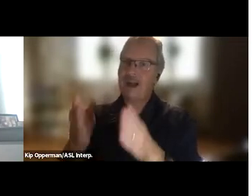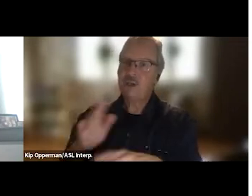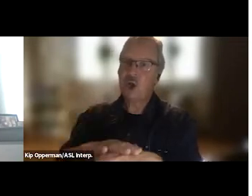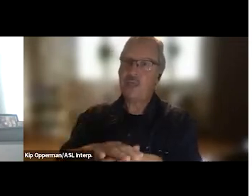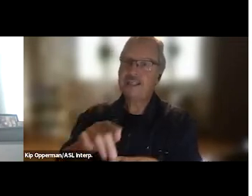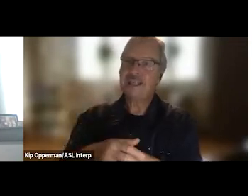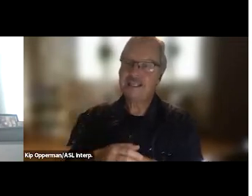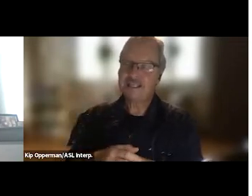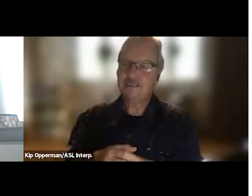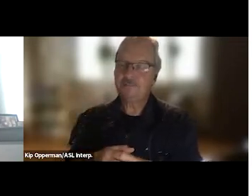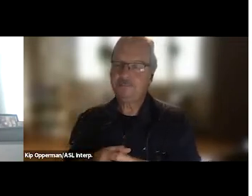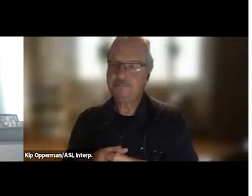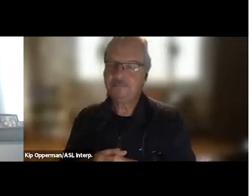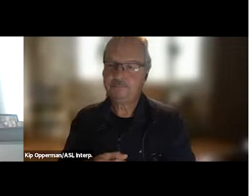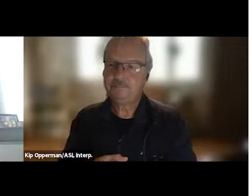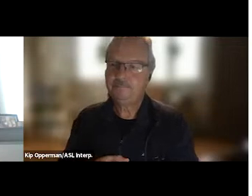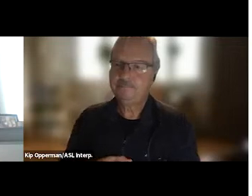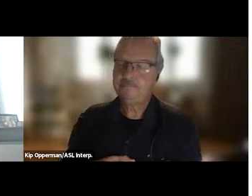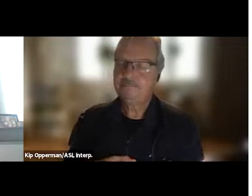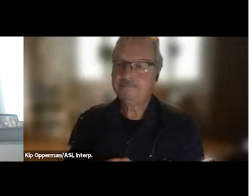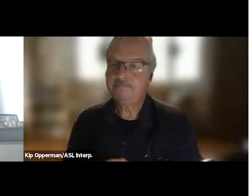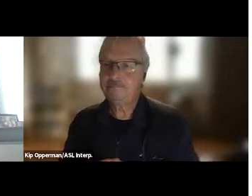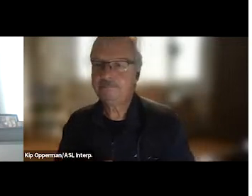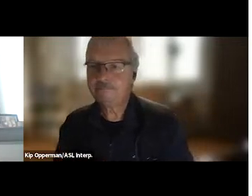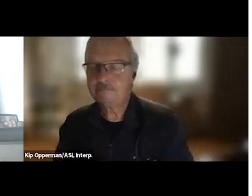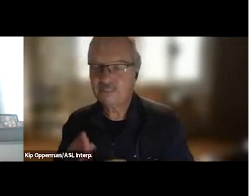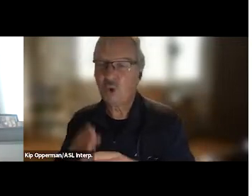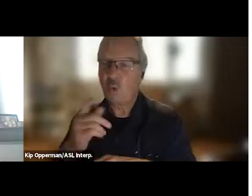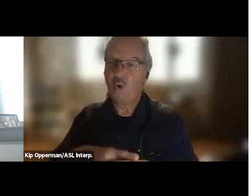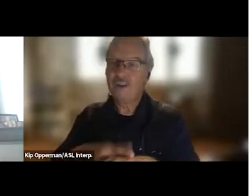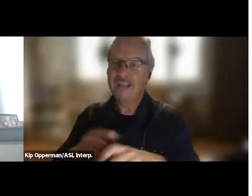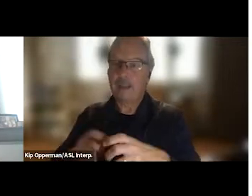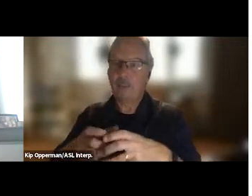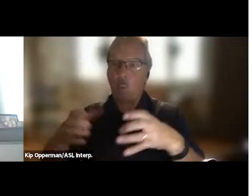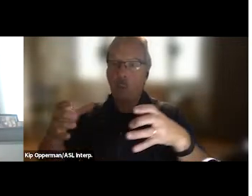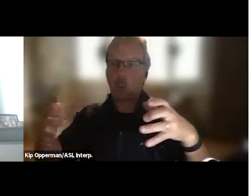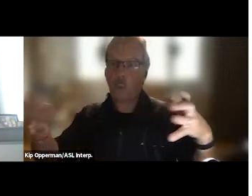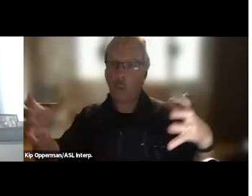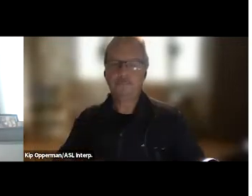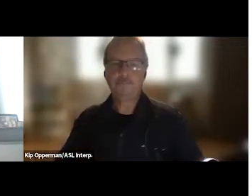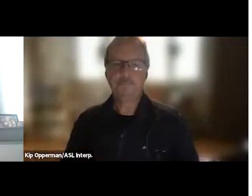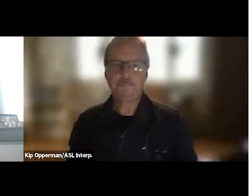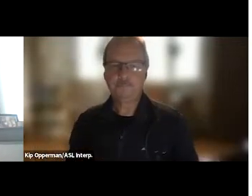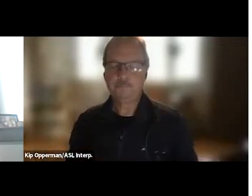So it has grown over over time. And that is one of our biggest